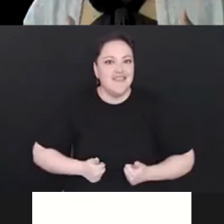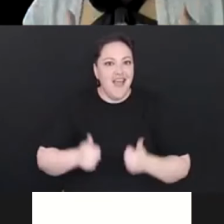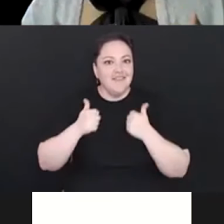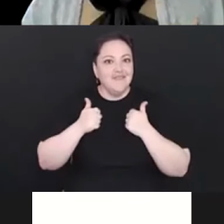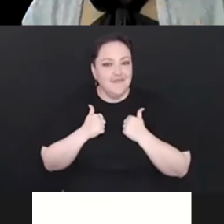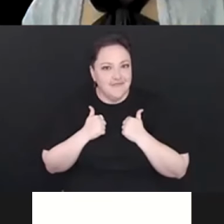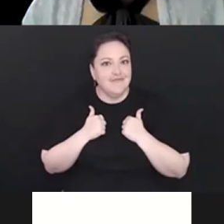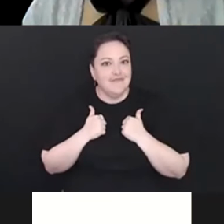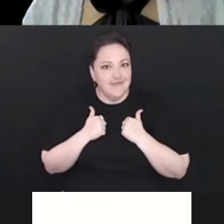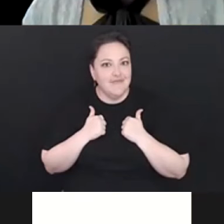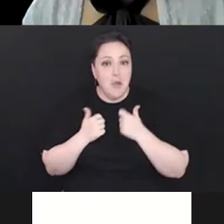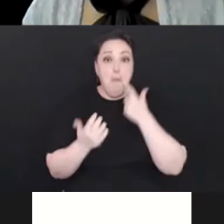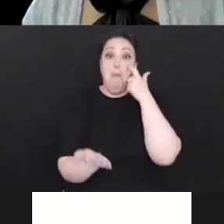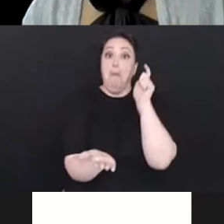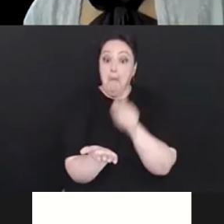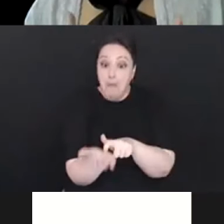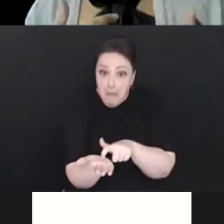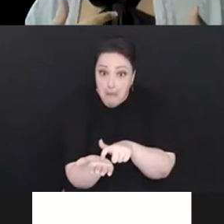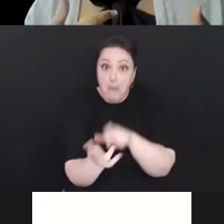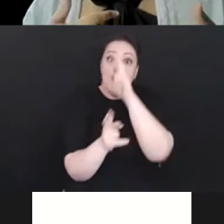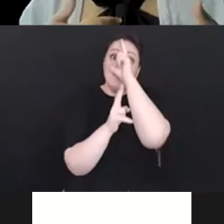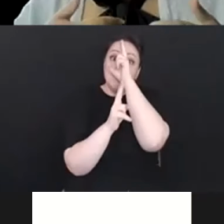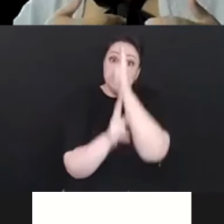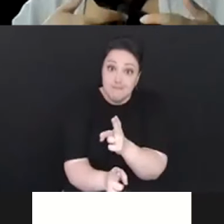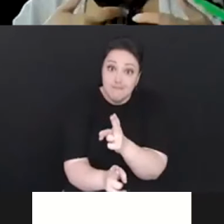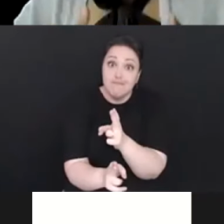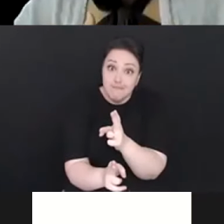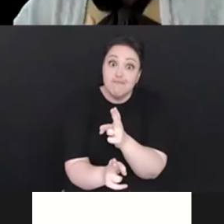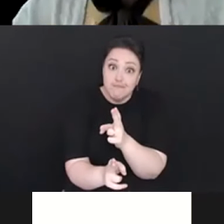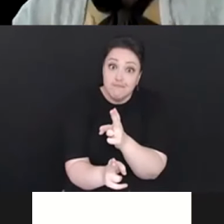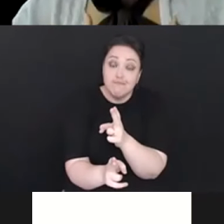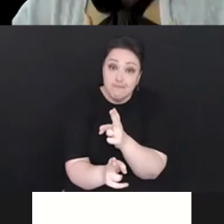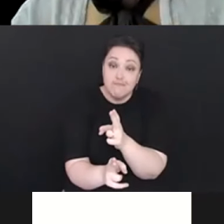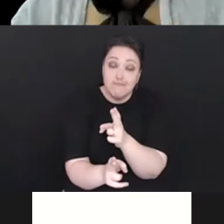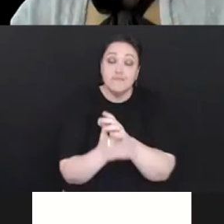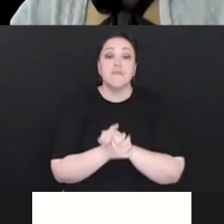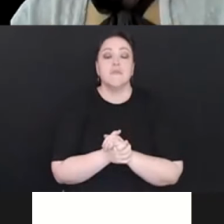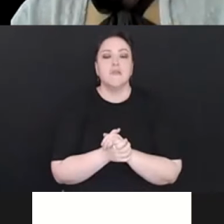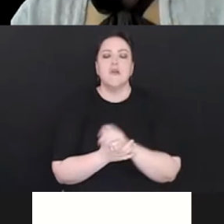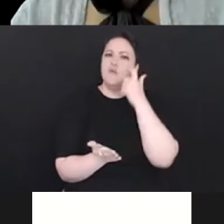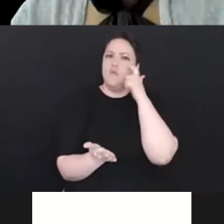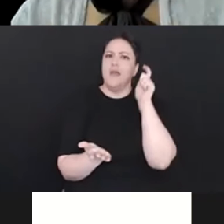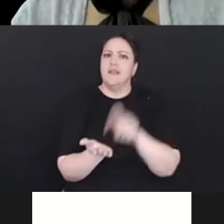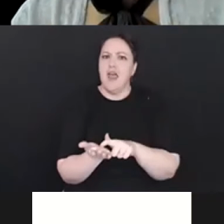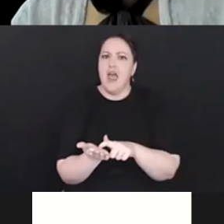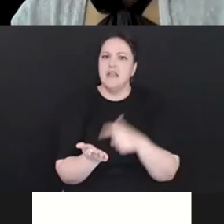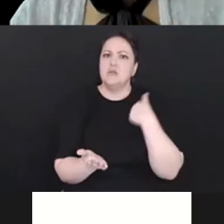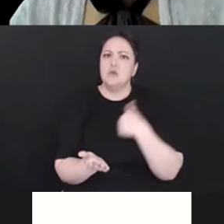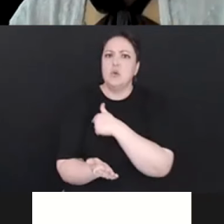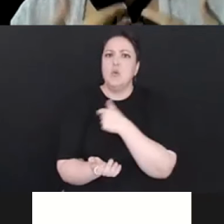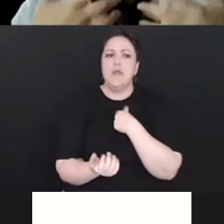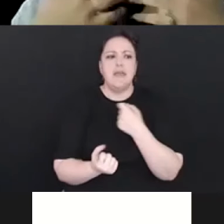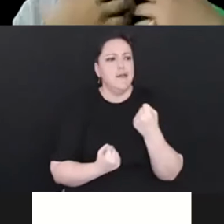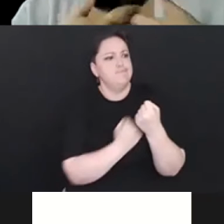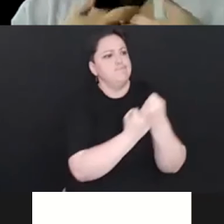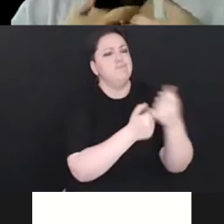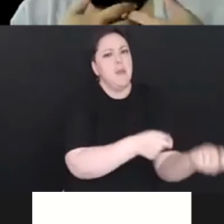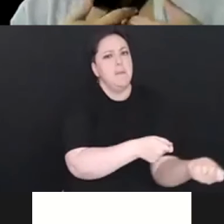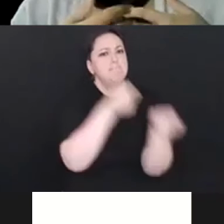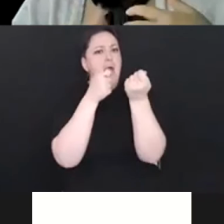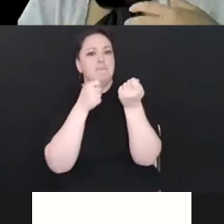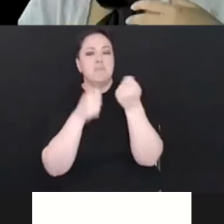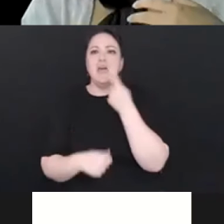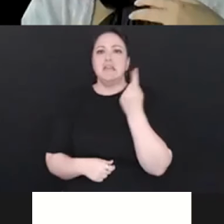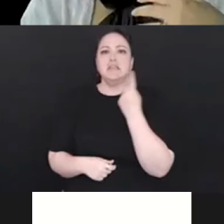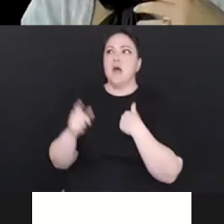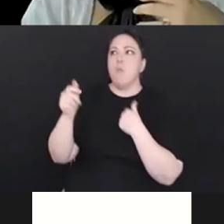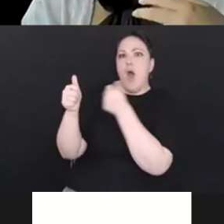recognize that, and recognize that we can life each other up, the more we can see how